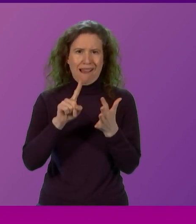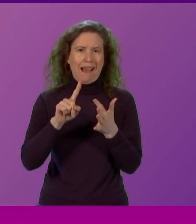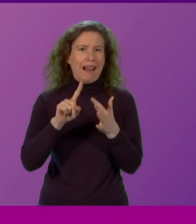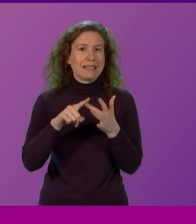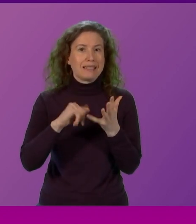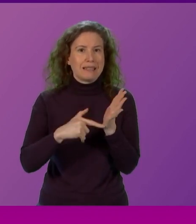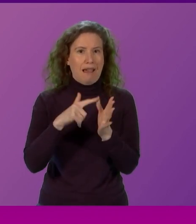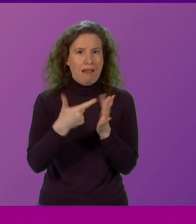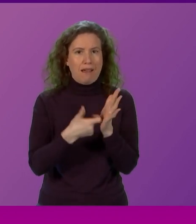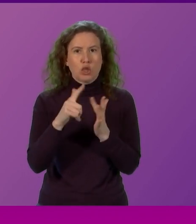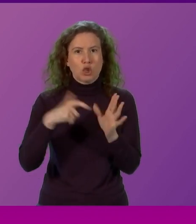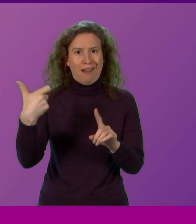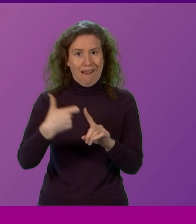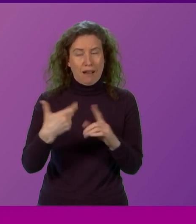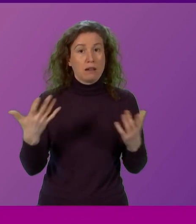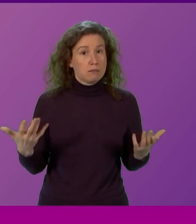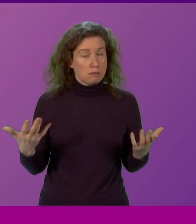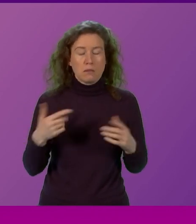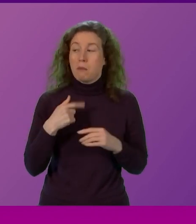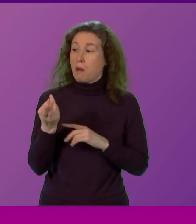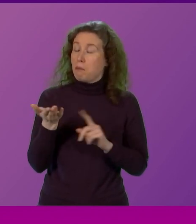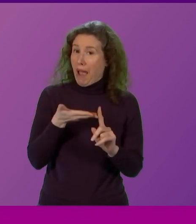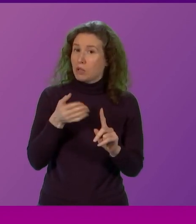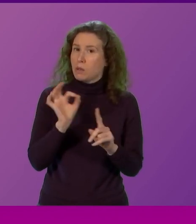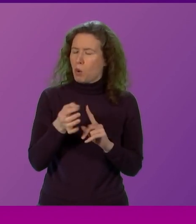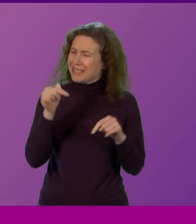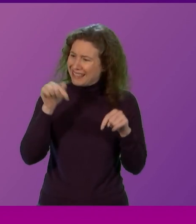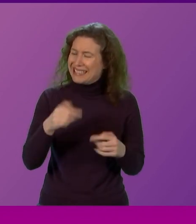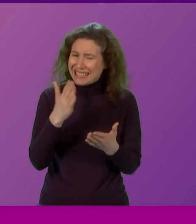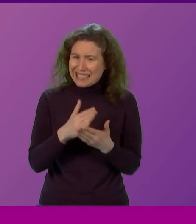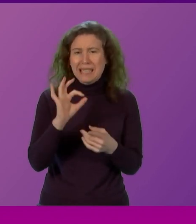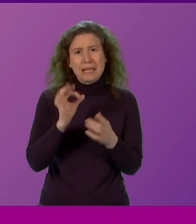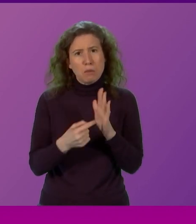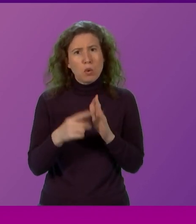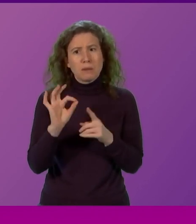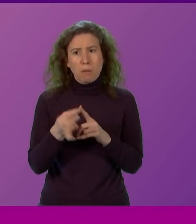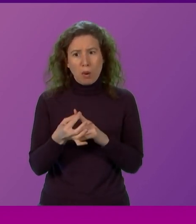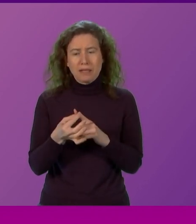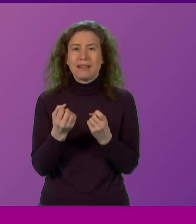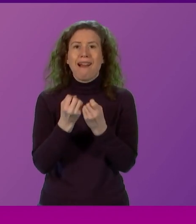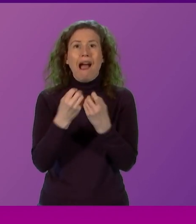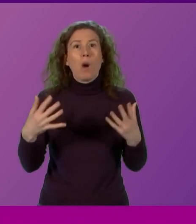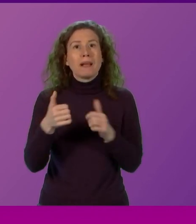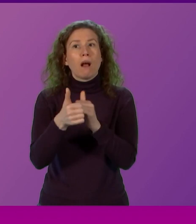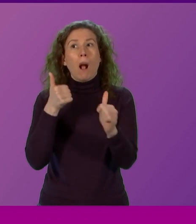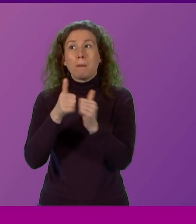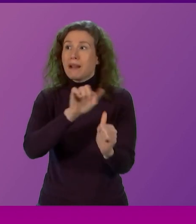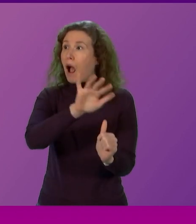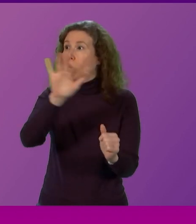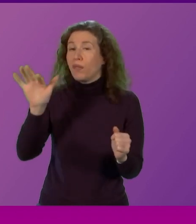To come back to the point—this is an important point—the number of companies in the drinks